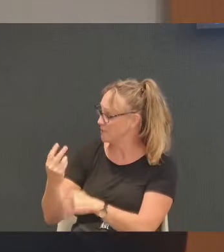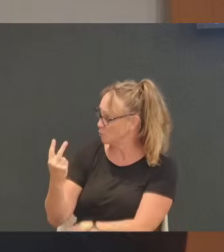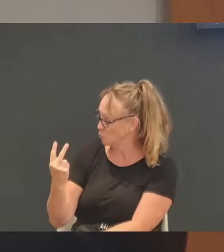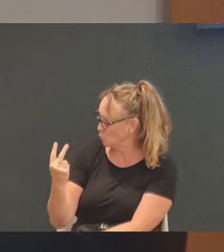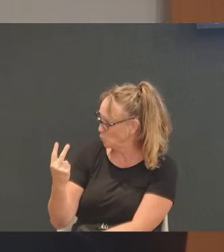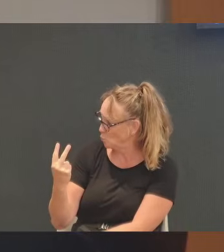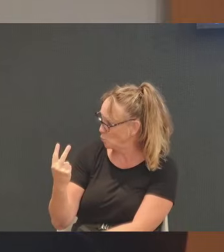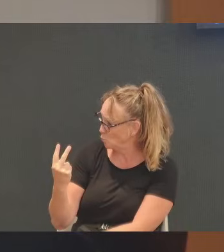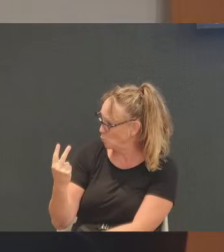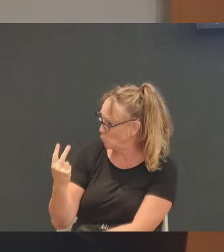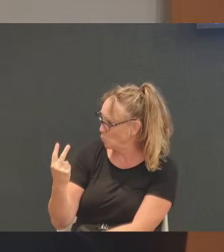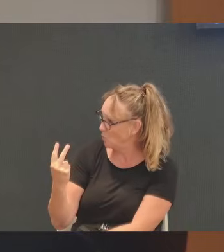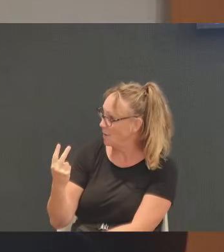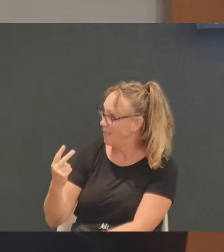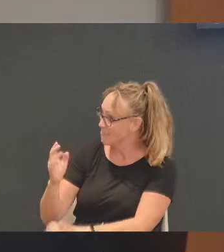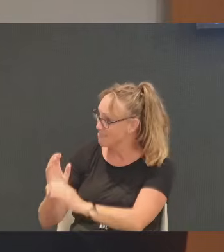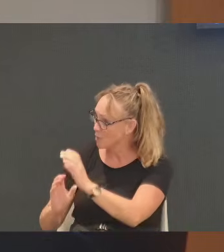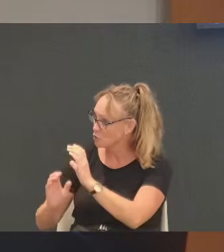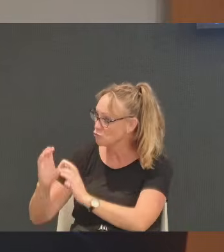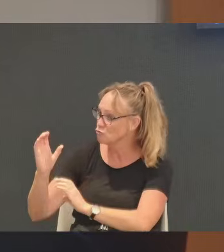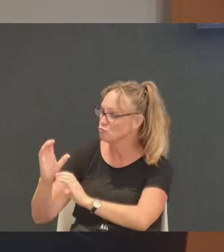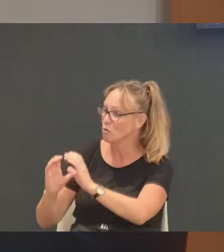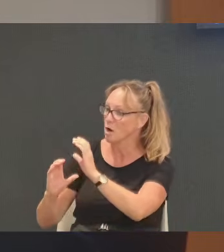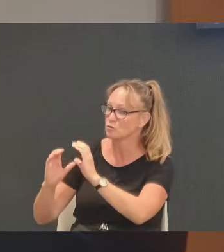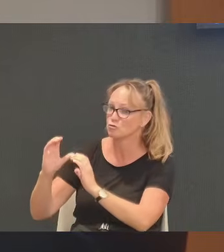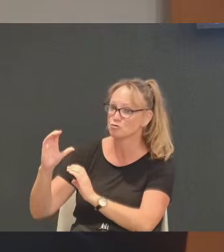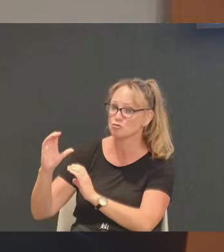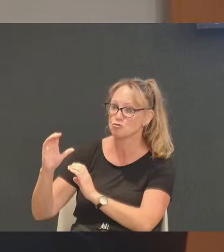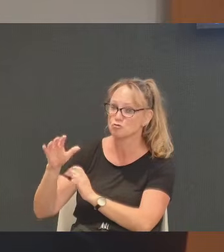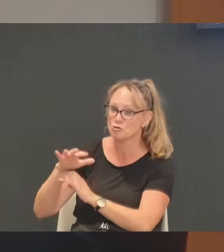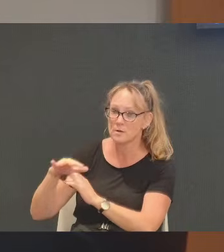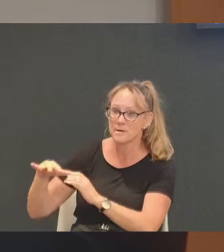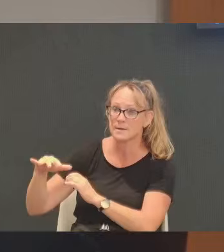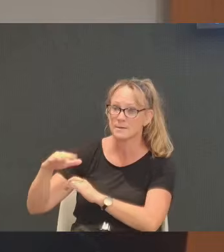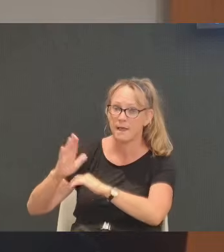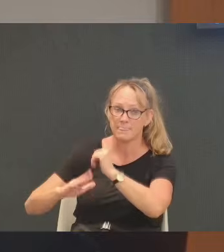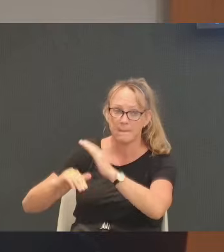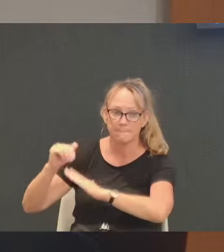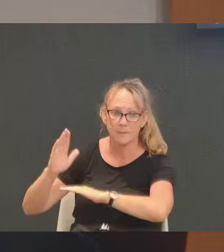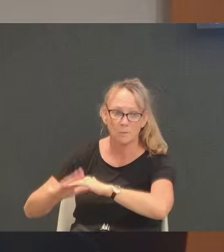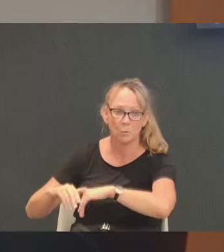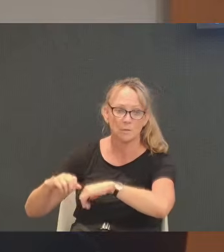entails the construction of the range itself, the construction of the buildings etc. we are